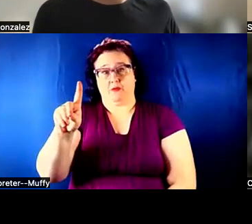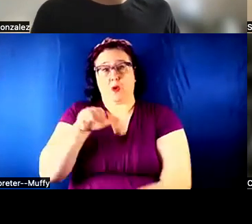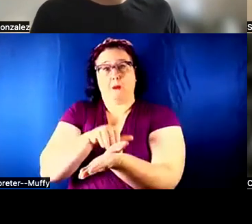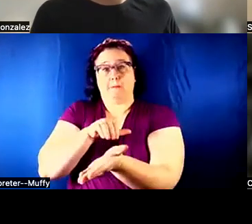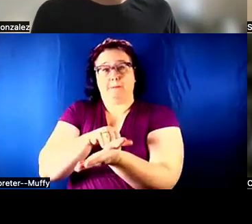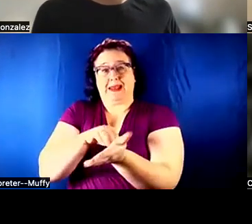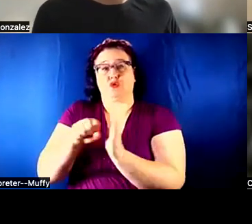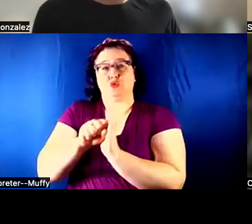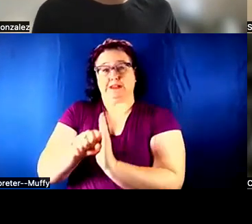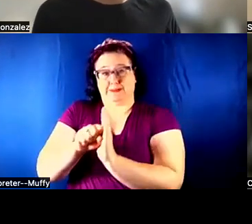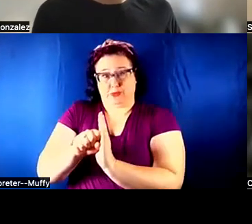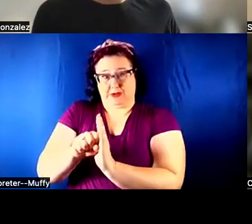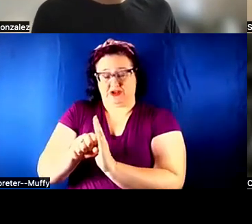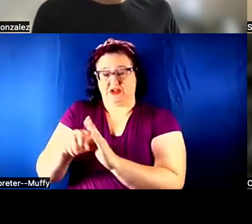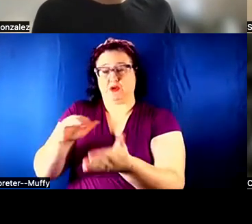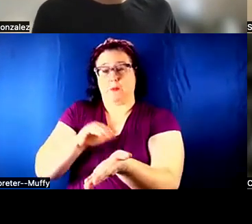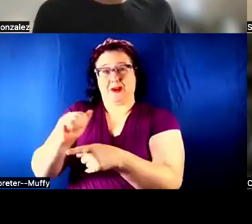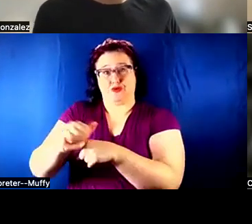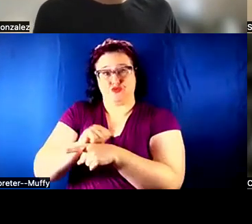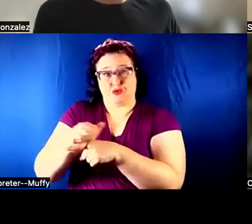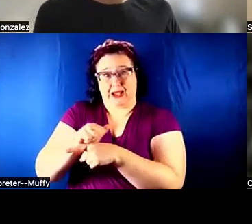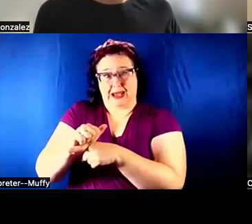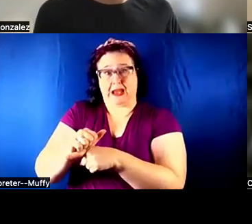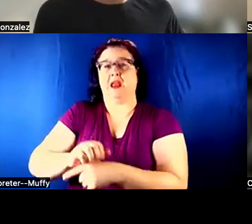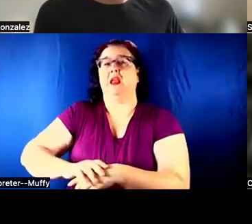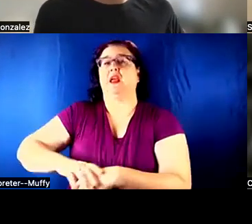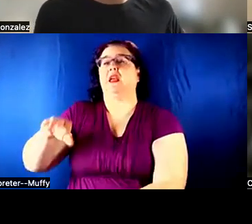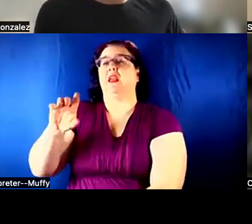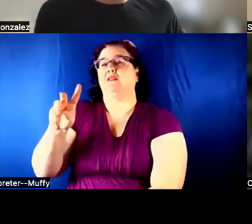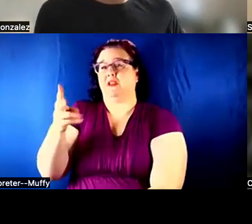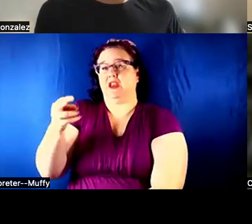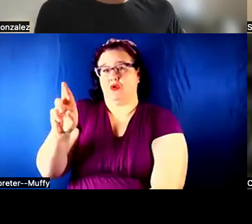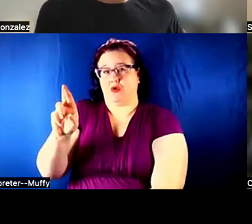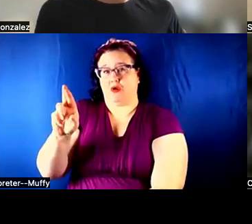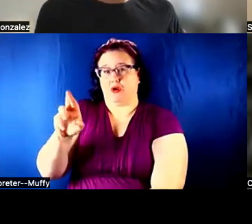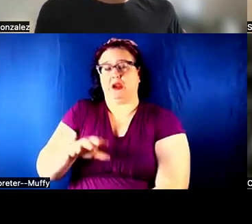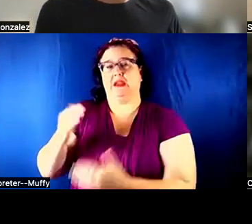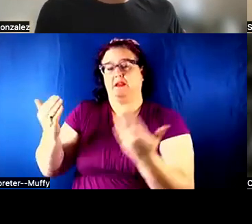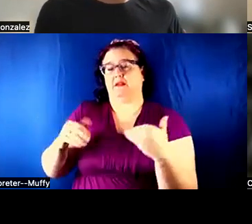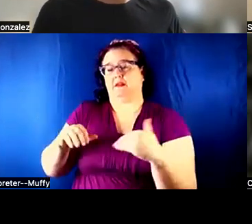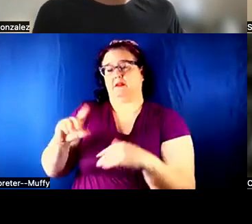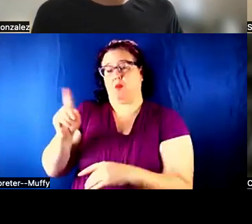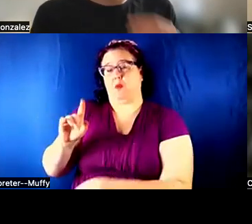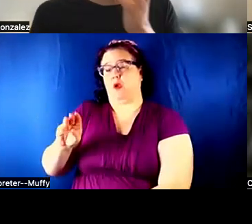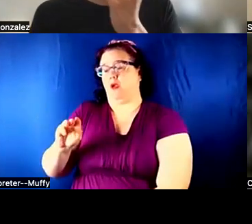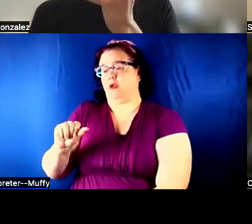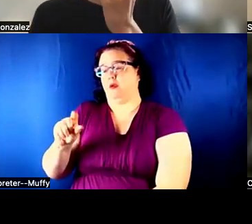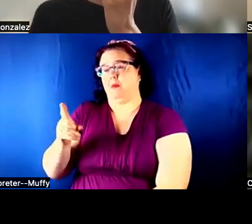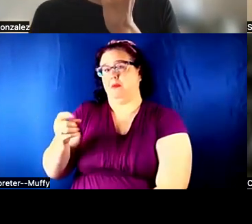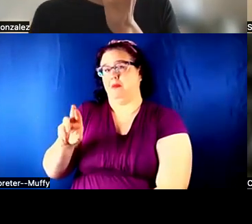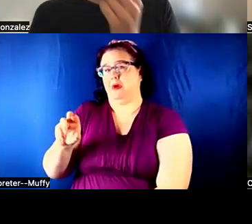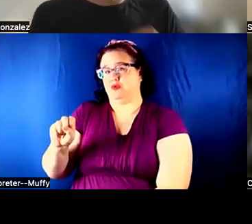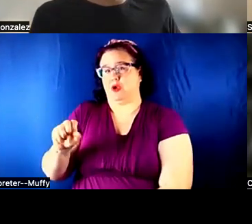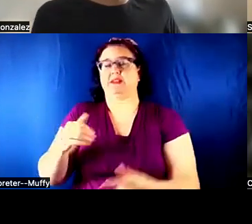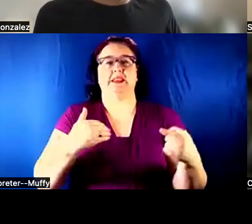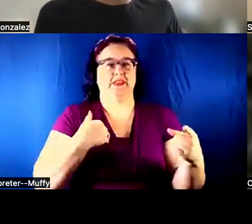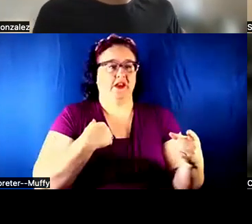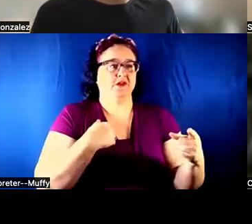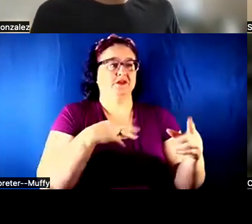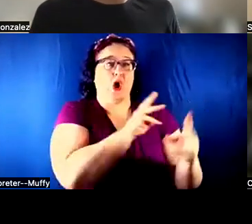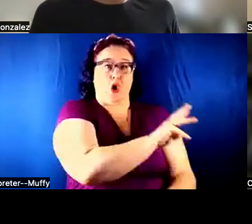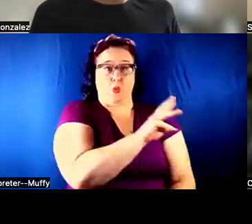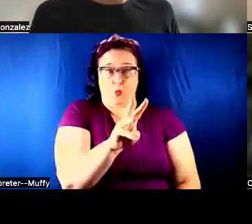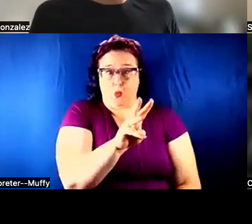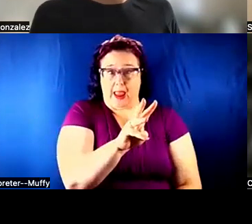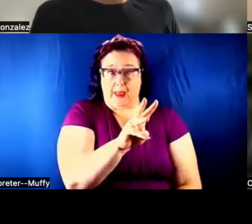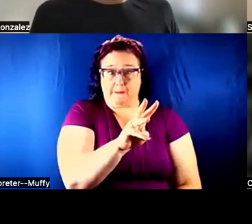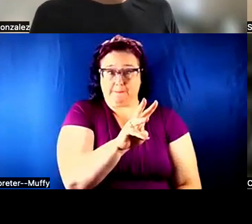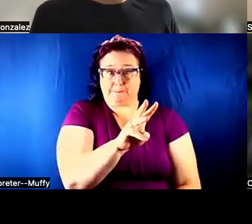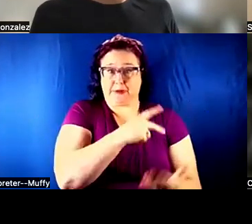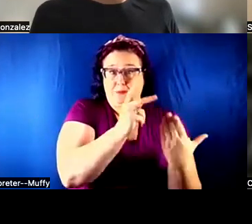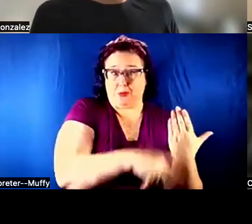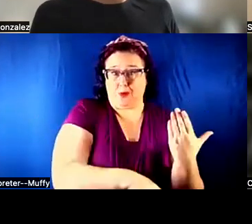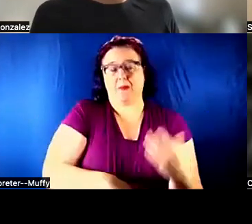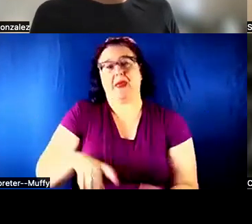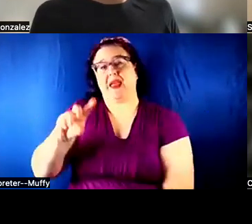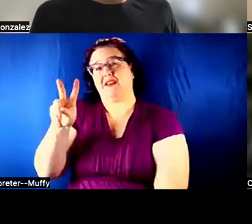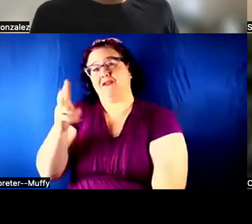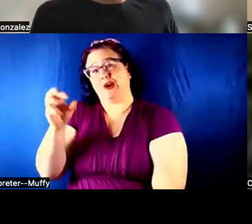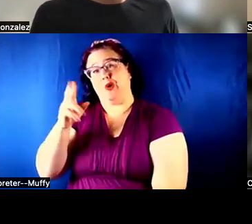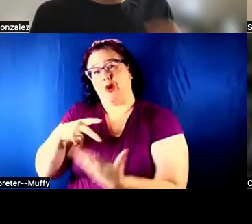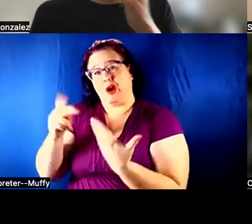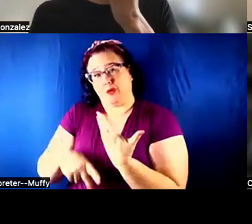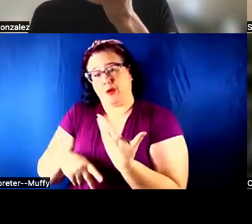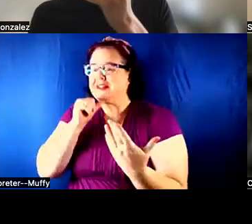THERE IS A WEB APPLICATION IN VR APPLICATION AND IT IS NOT FULLY ACCESSIBLE, BUT WE ARE TRYING.